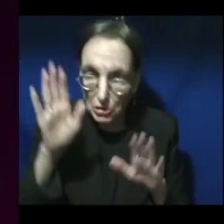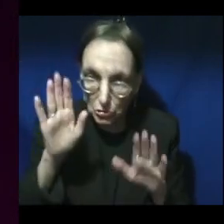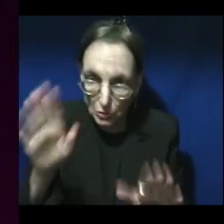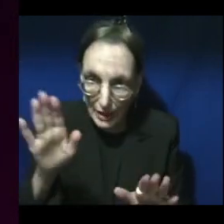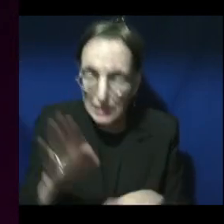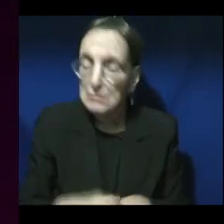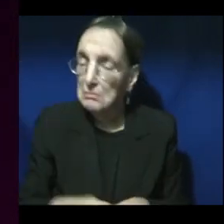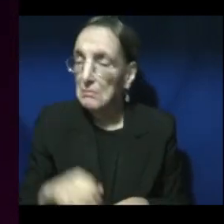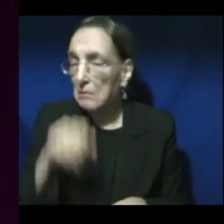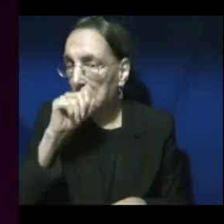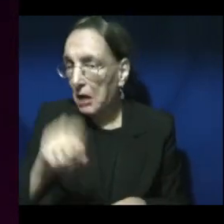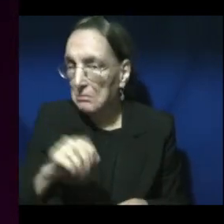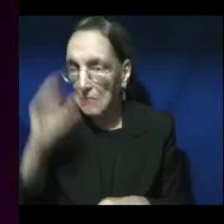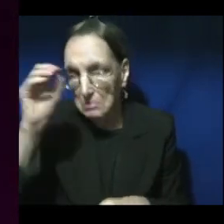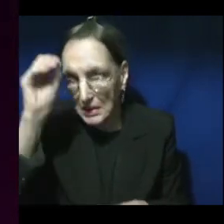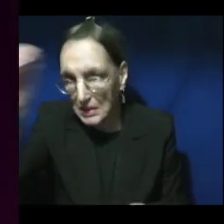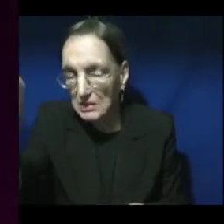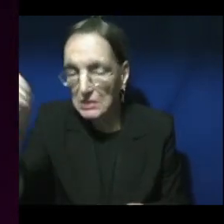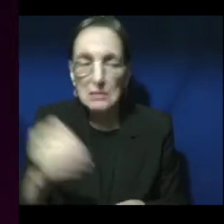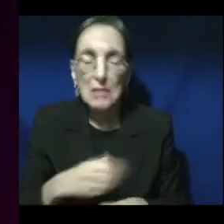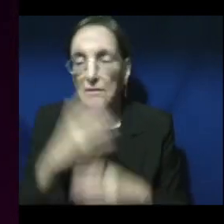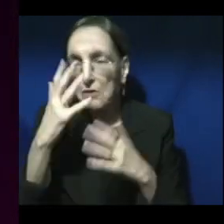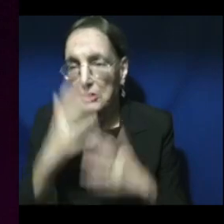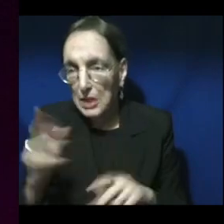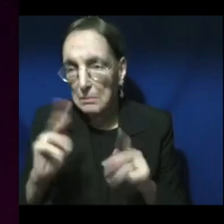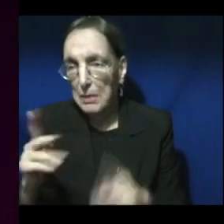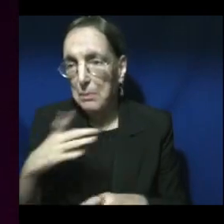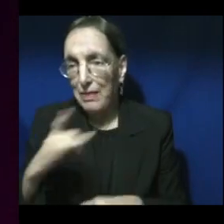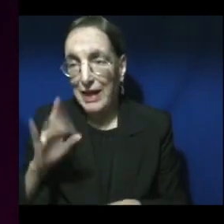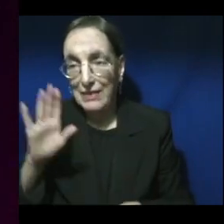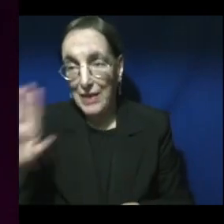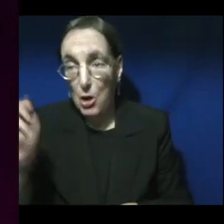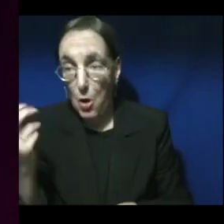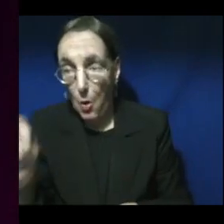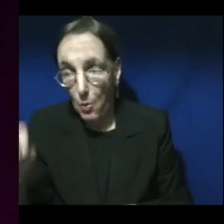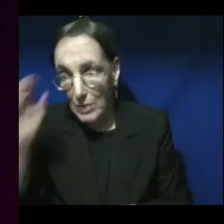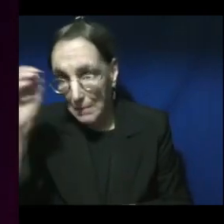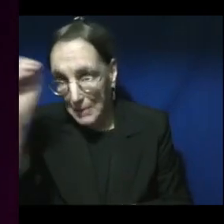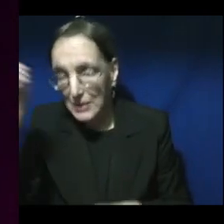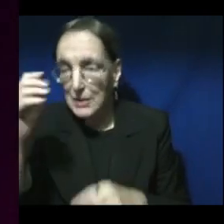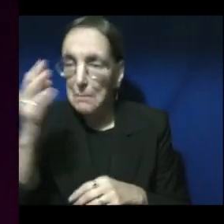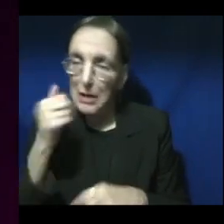but we all love our own opinions. But you know what’s better than opinions? Data. Because in